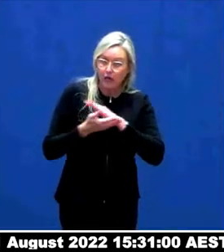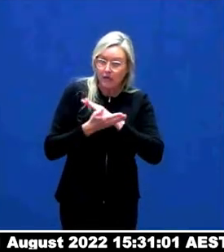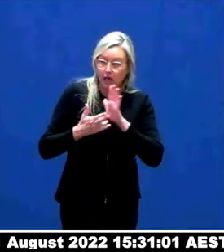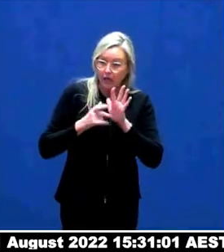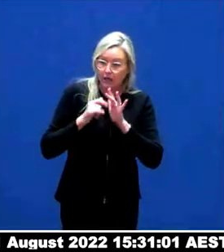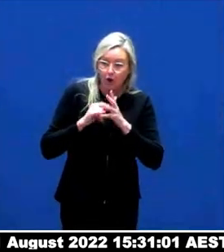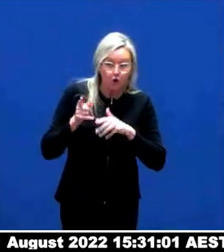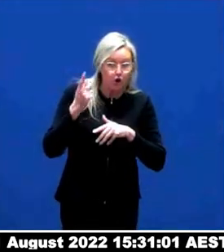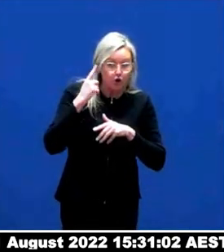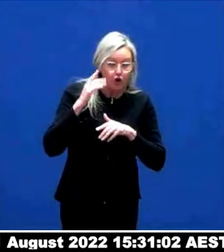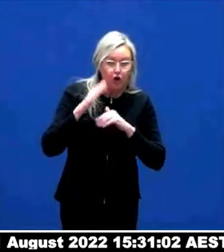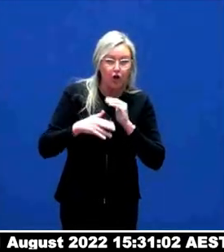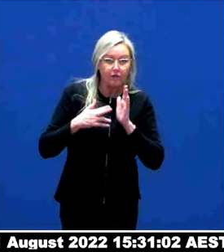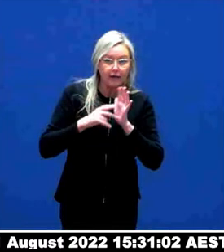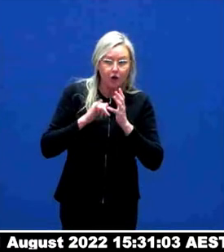you've heard about for the guys that you live with?